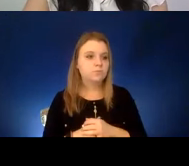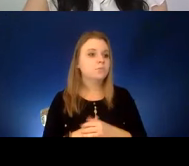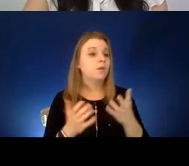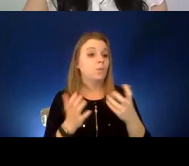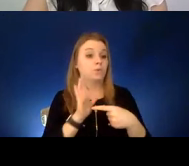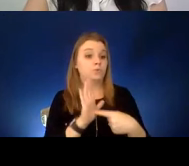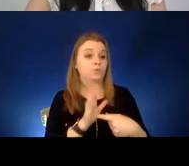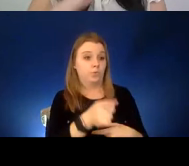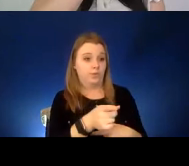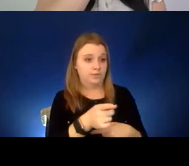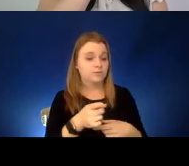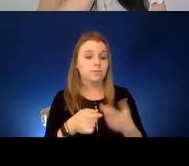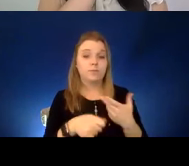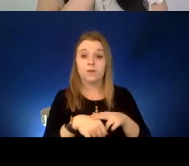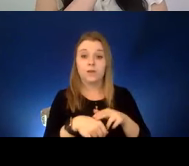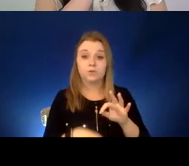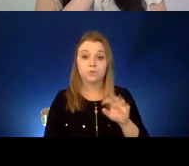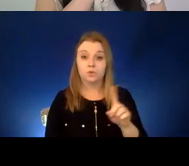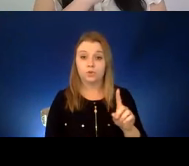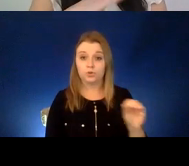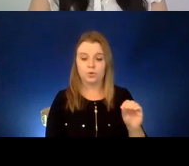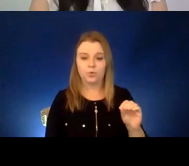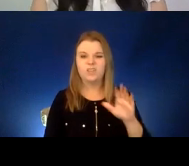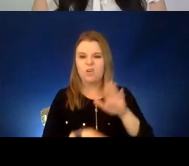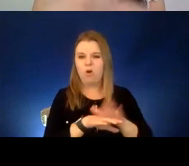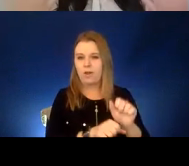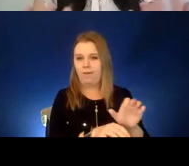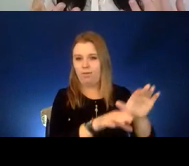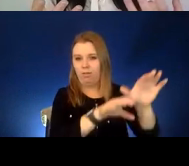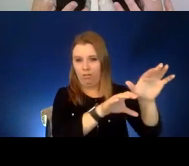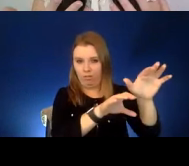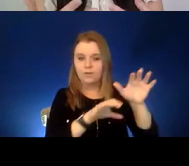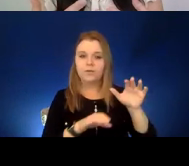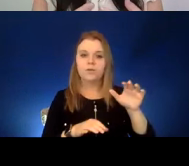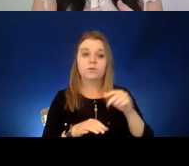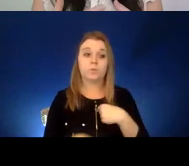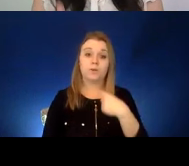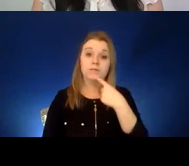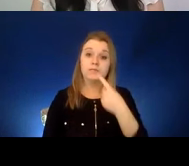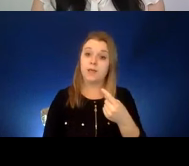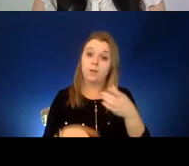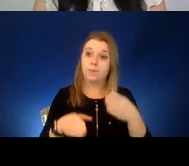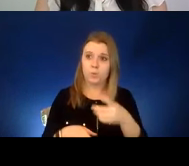is the National Zoo is actually built on a hill. And so if I'm telling someone with post COVID syndrome